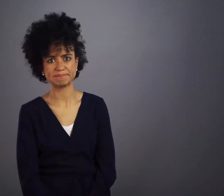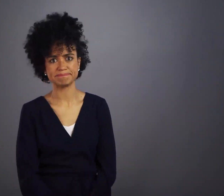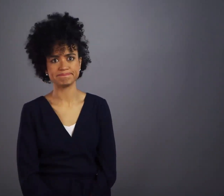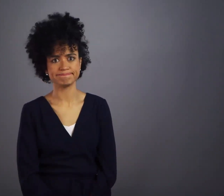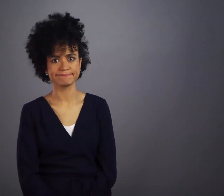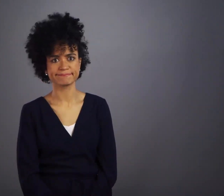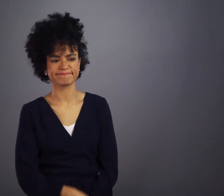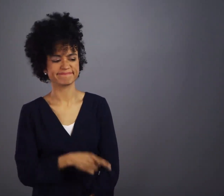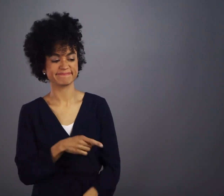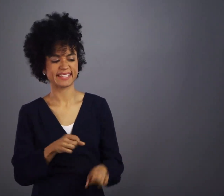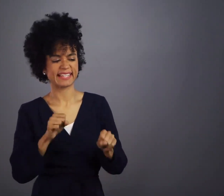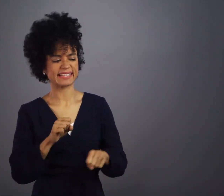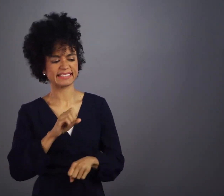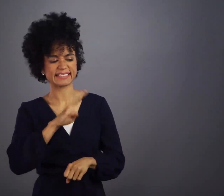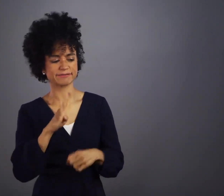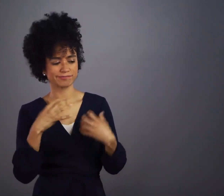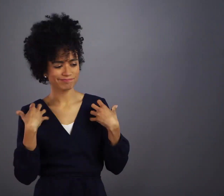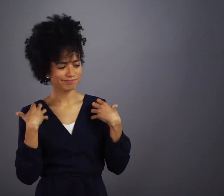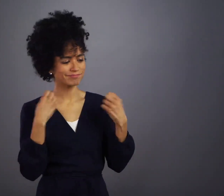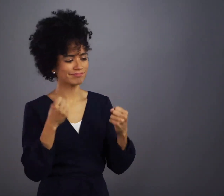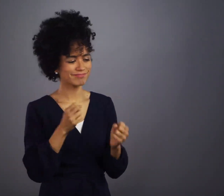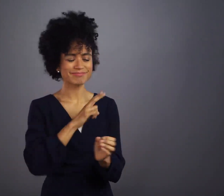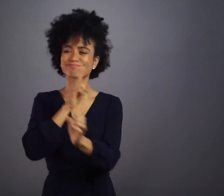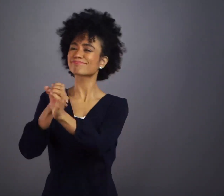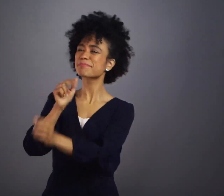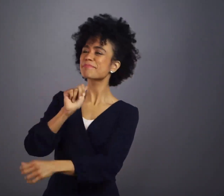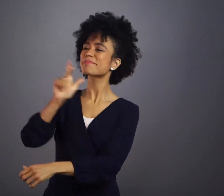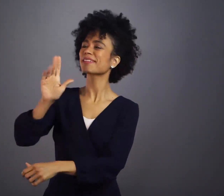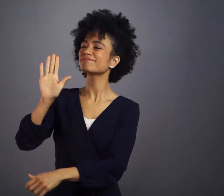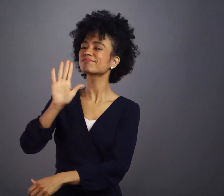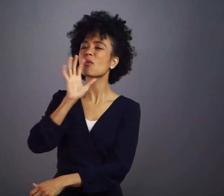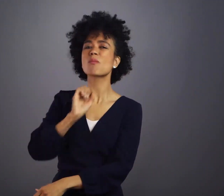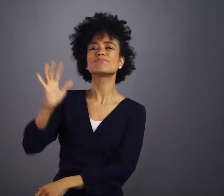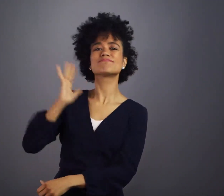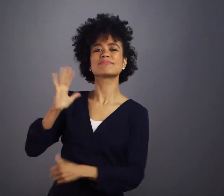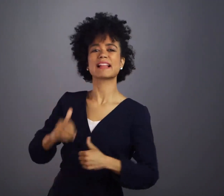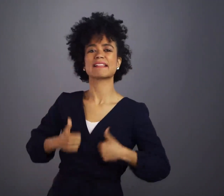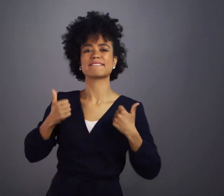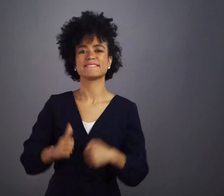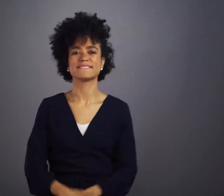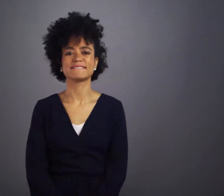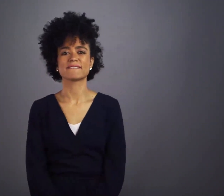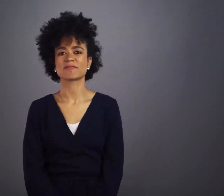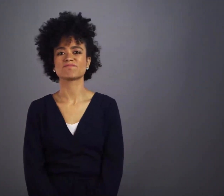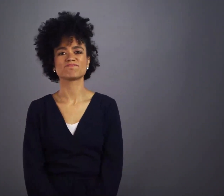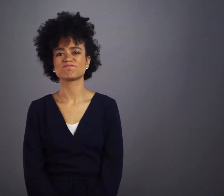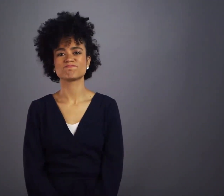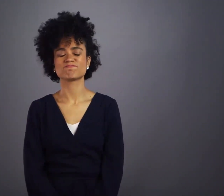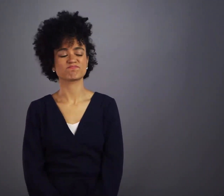In the doctor's judgment he was utterly hopeless; he could never regain his position in society